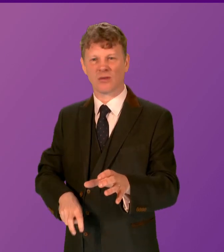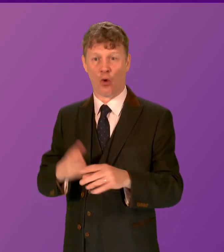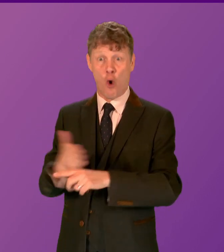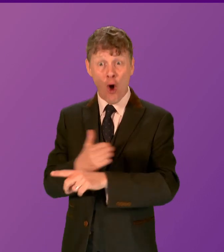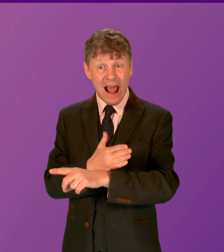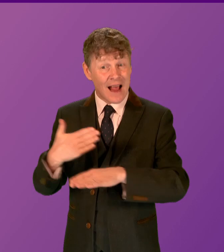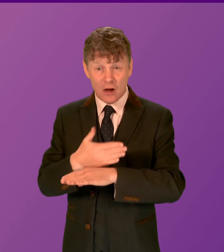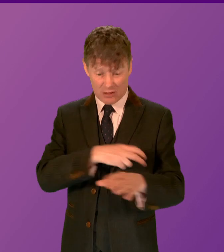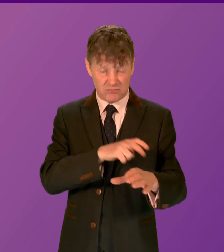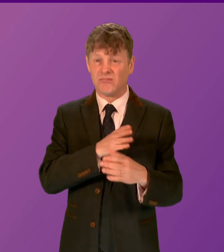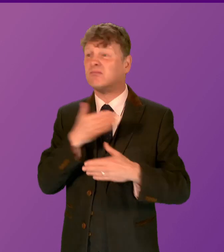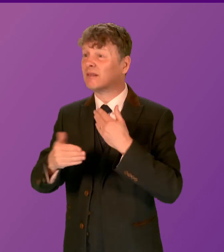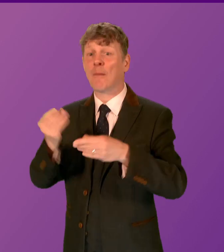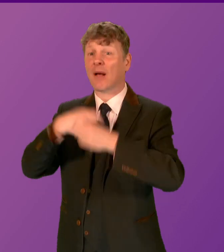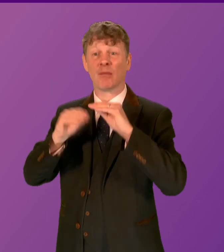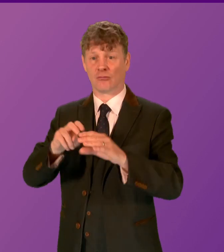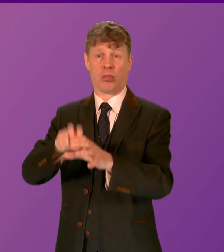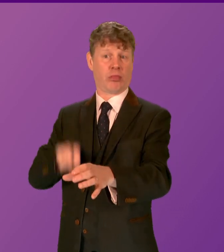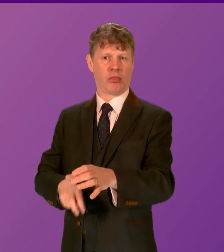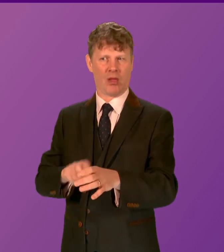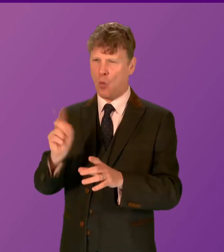More importantly, what is his Government doing about it?